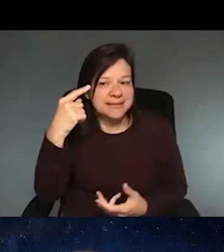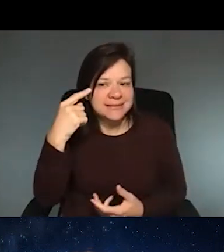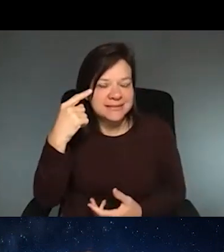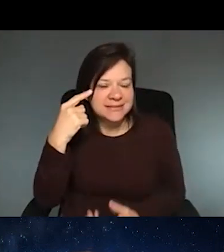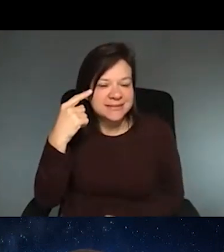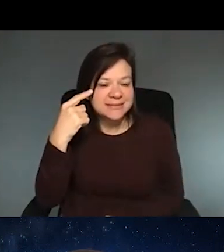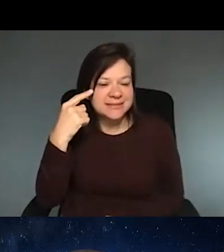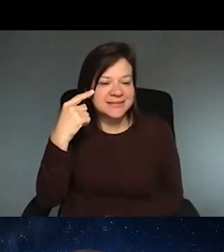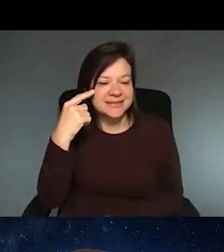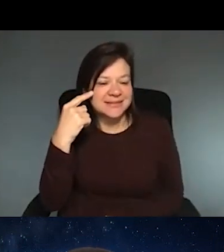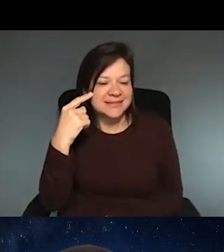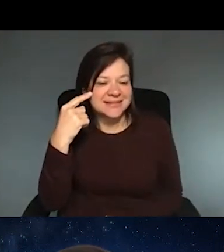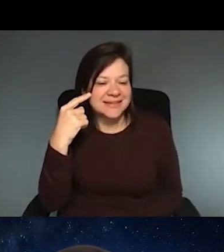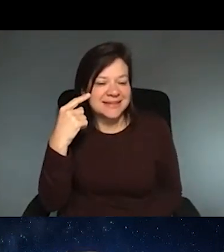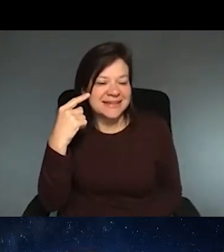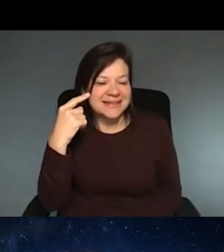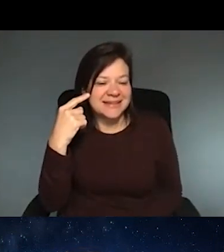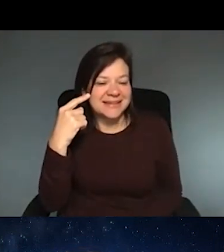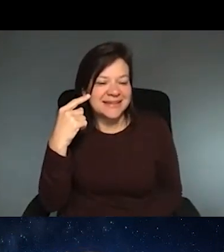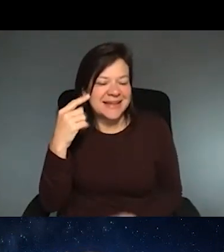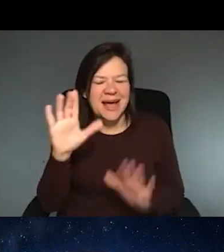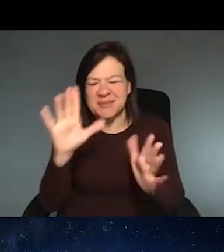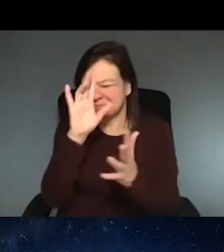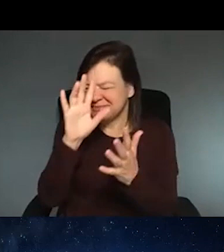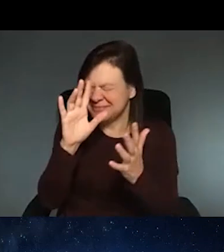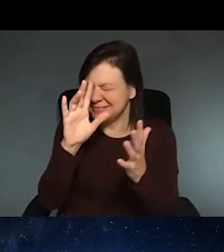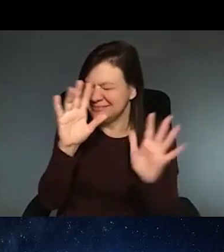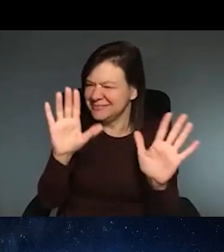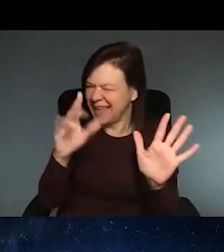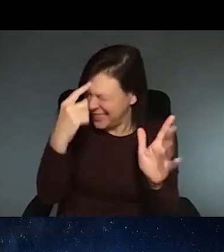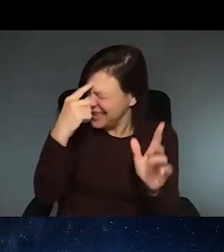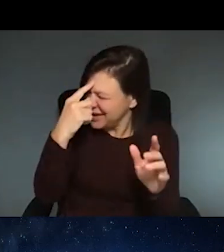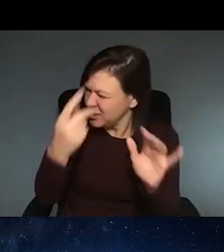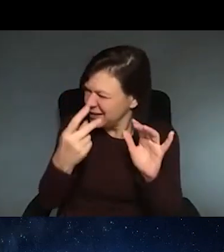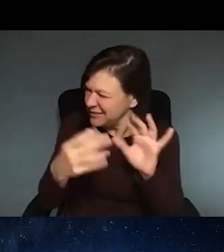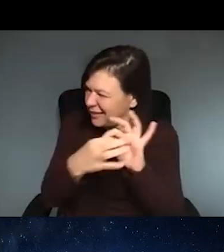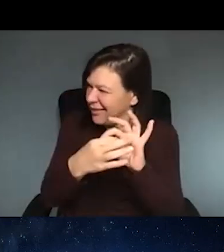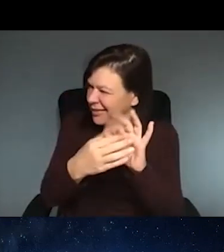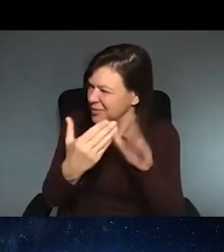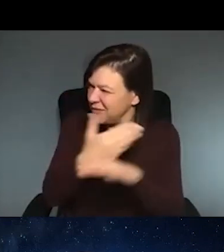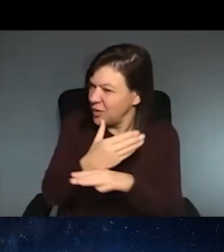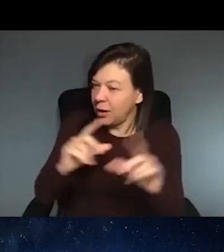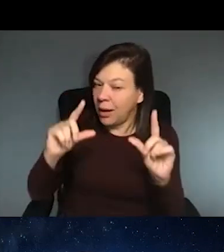FOR OR IDEAS, I'M GETTING A DEJA VU. BLINK TWICE IF THAT IS TRUE.